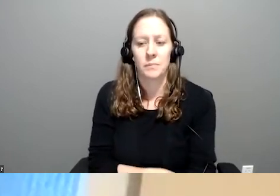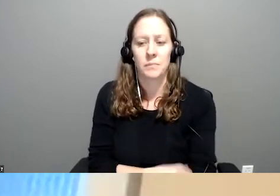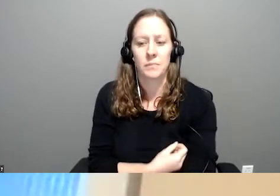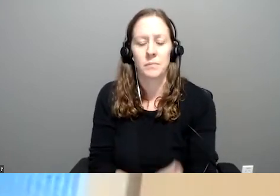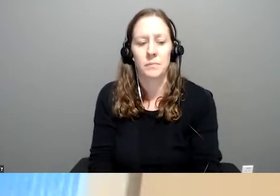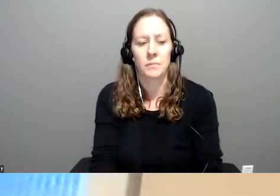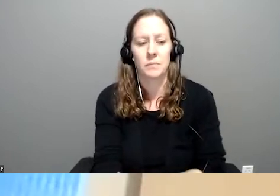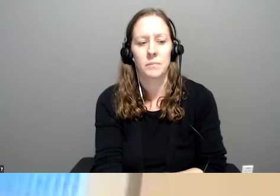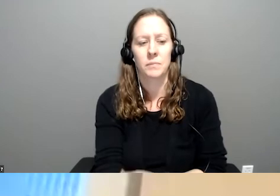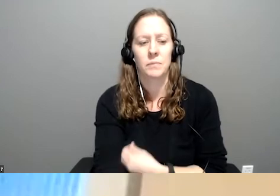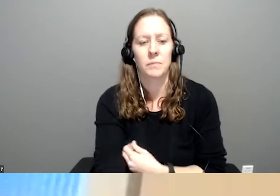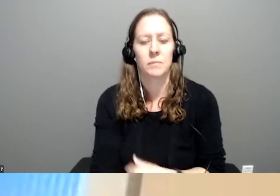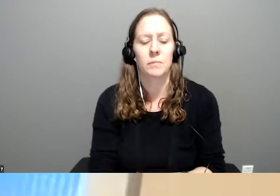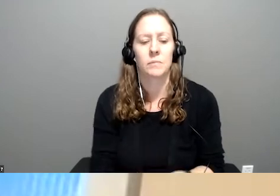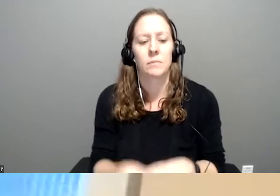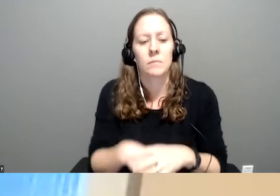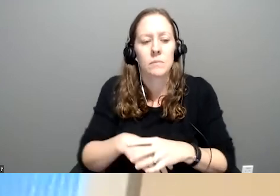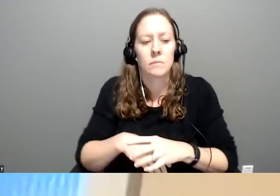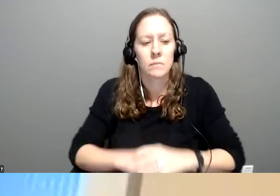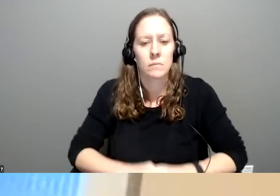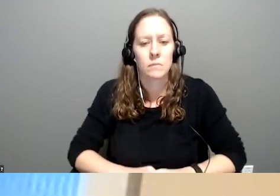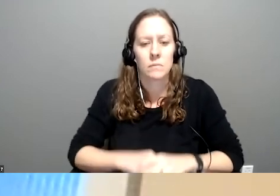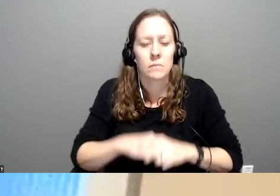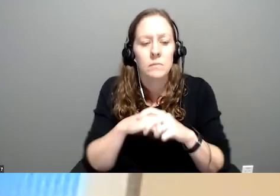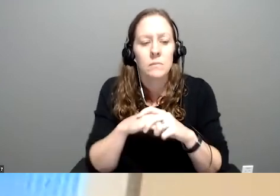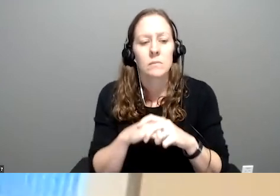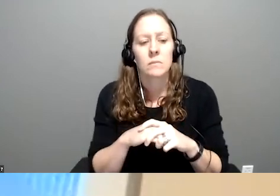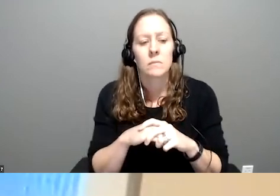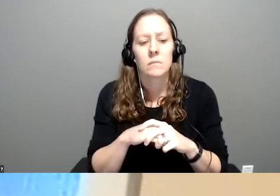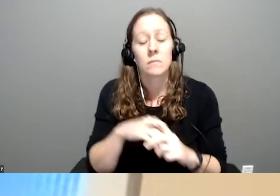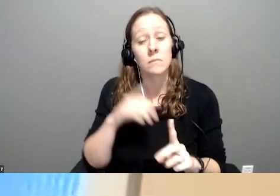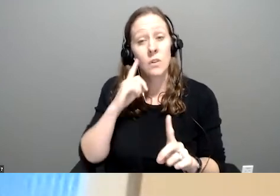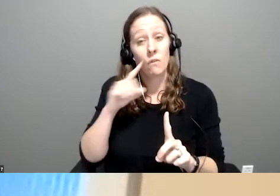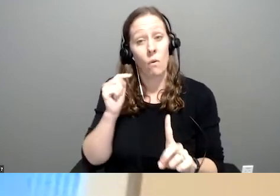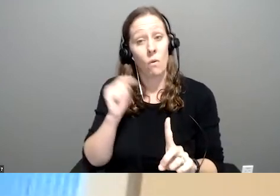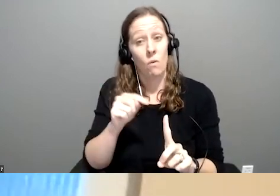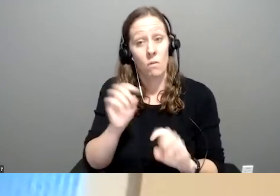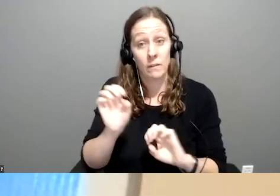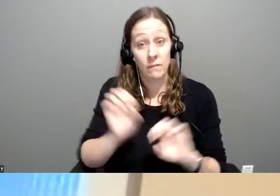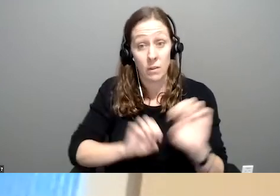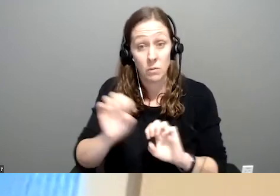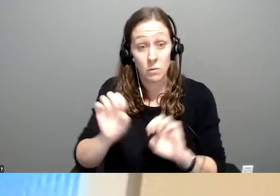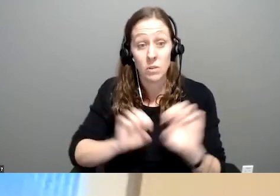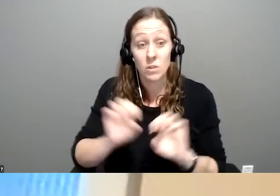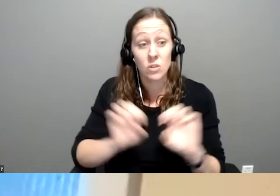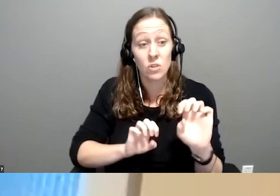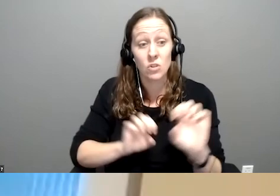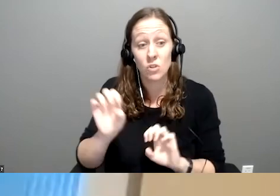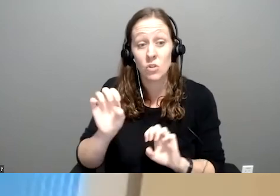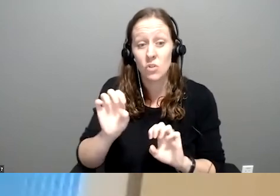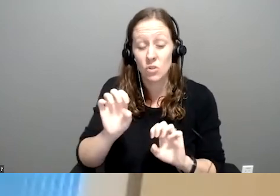So in terms of the evaluation, we really wanted to find out from the participants what they thought